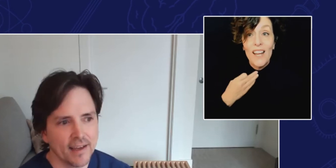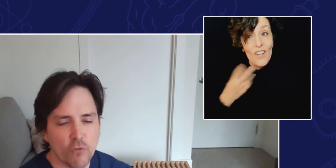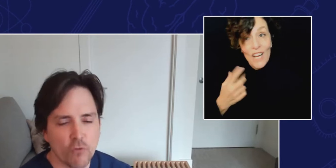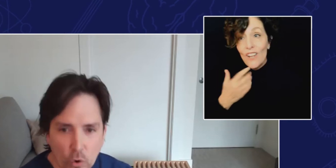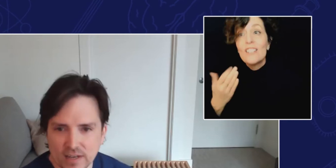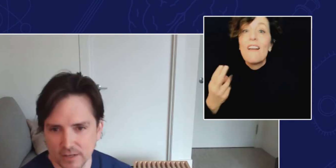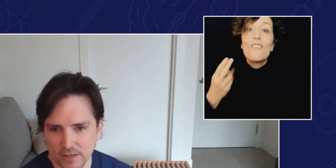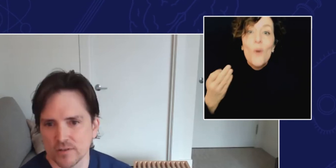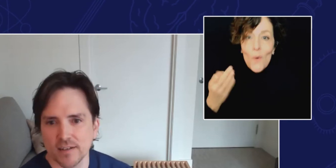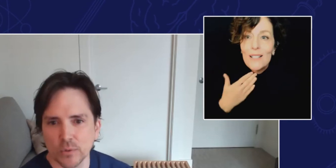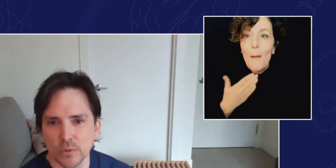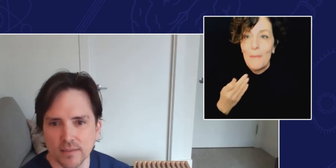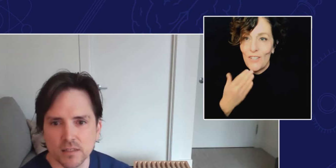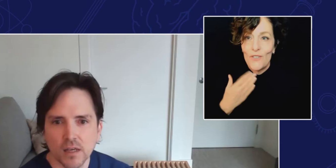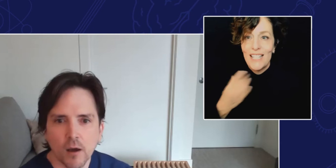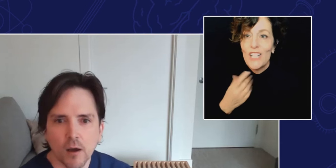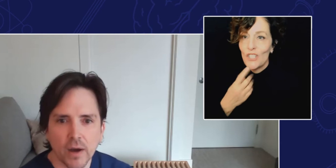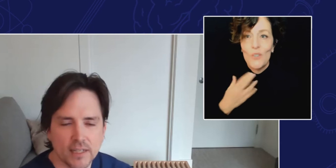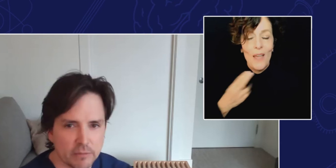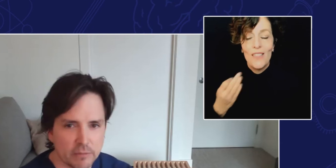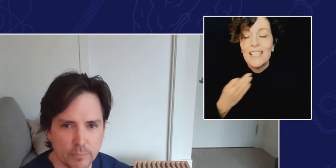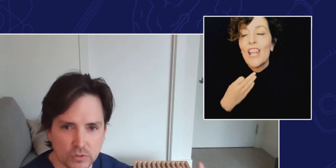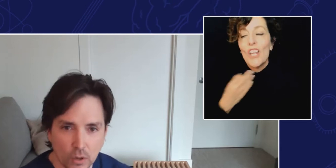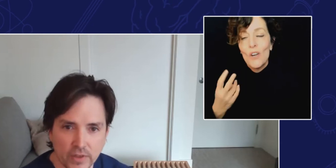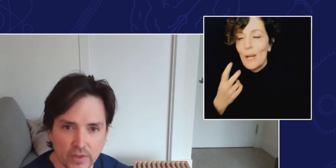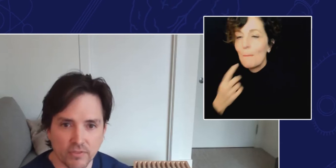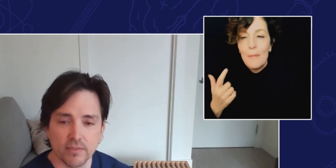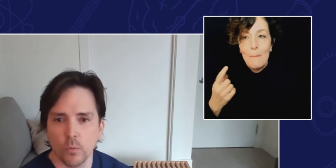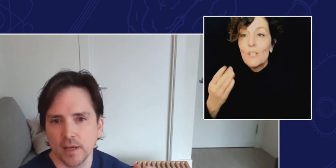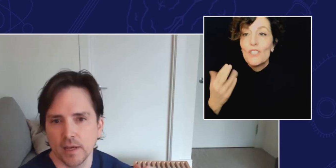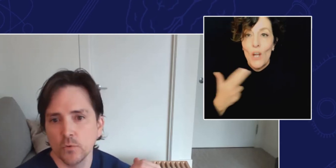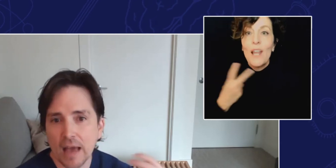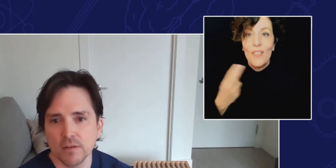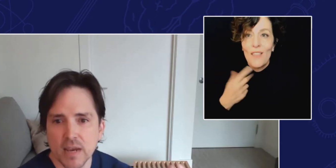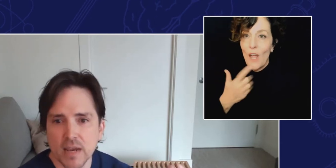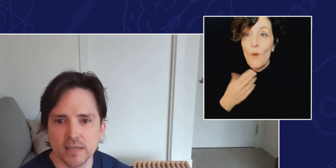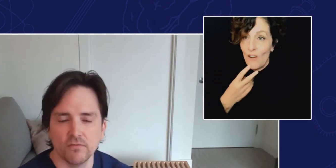of course I'm interested in doing this. But hearing people don't think that way, and you have to make it